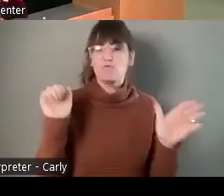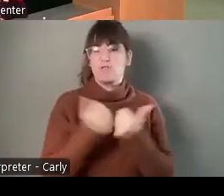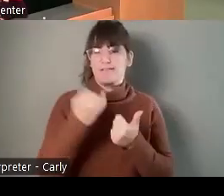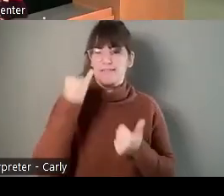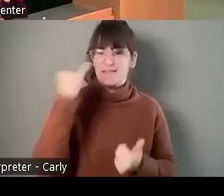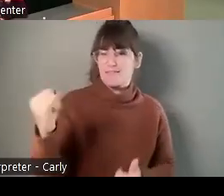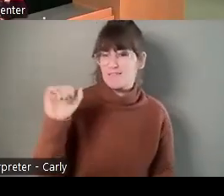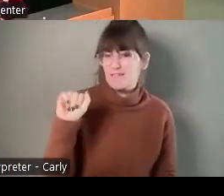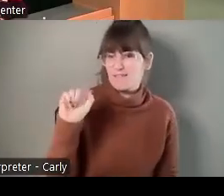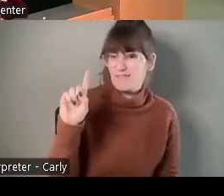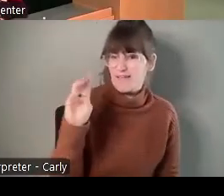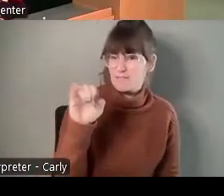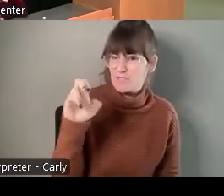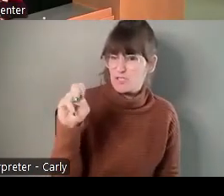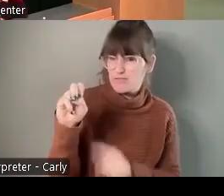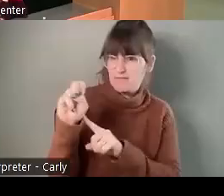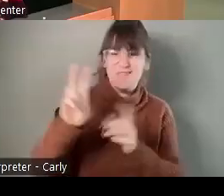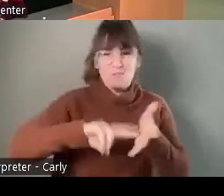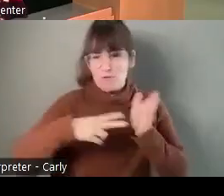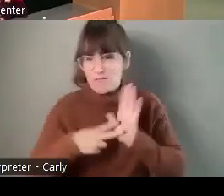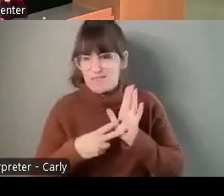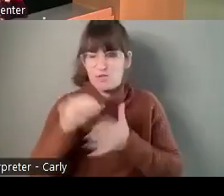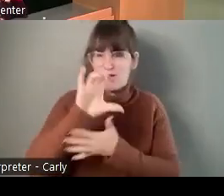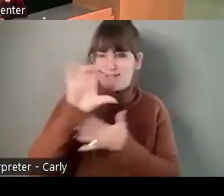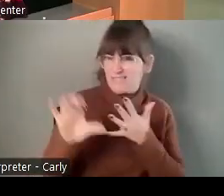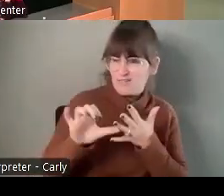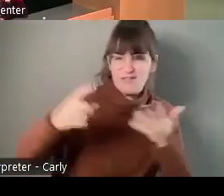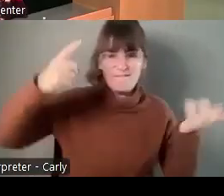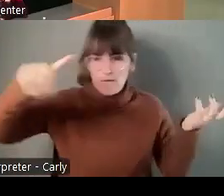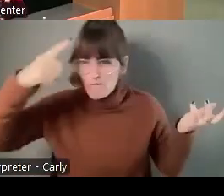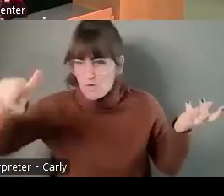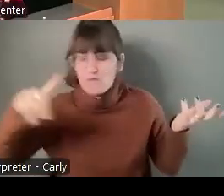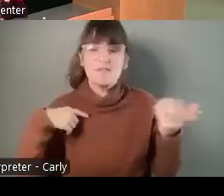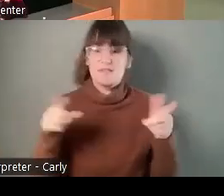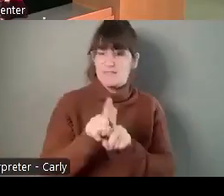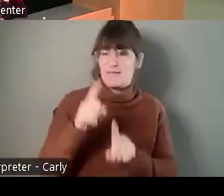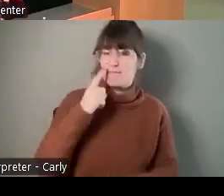criteria for admission. Can we offer the same intervention in ambulatory? I think so, but not